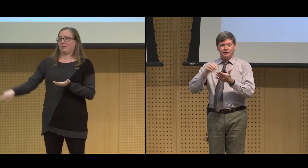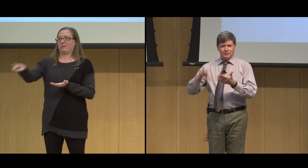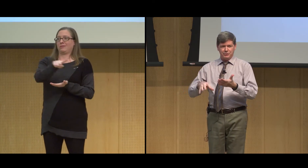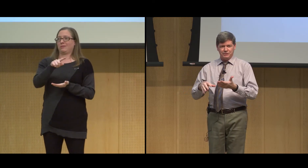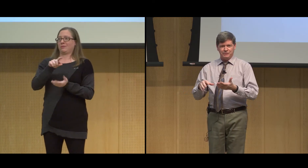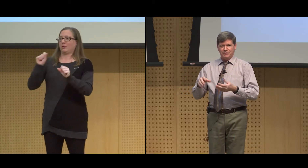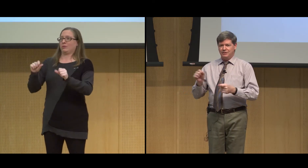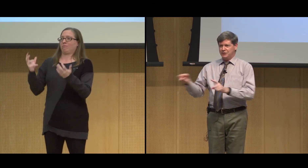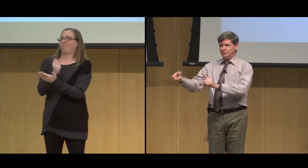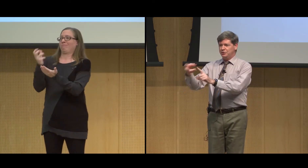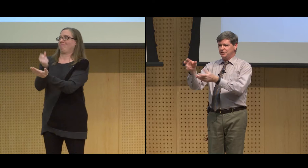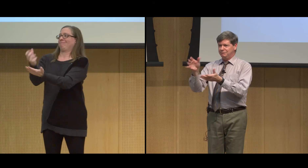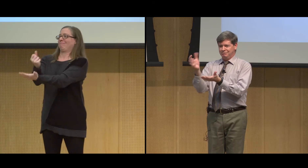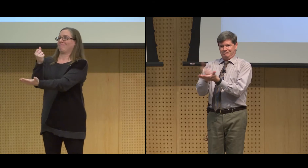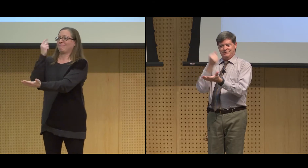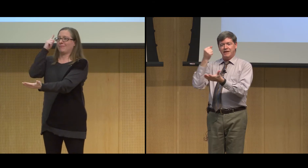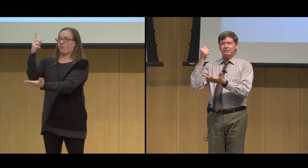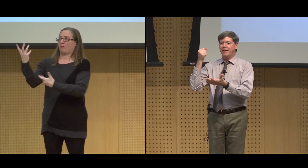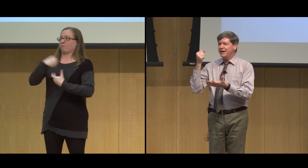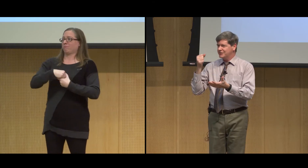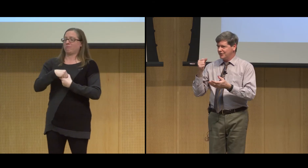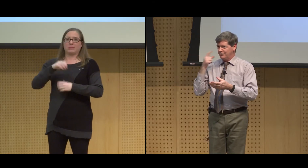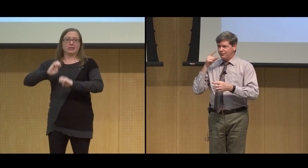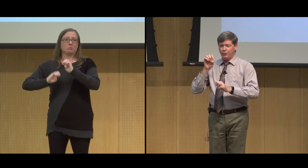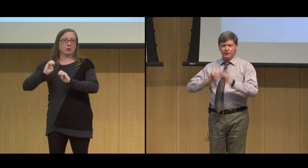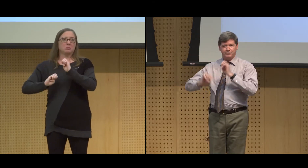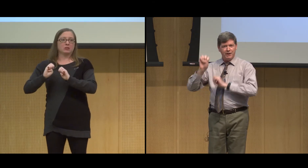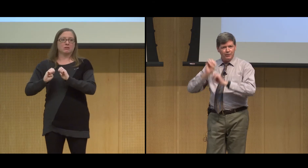that you could take advantage of for experiments.